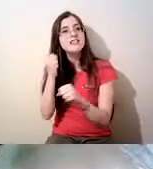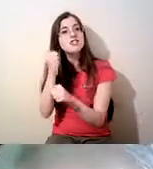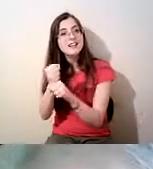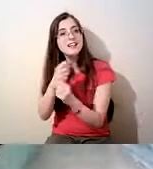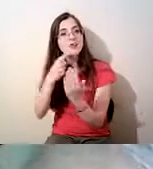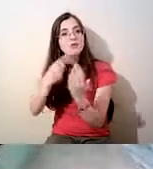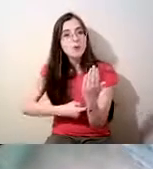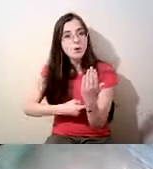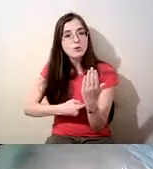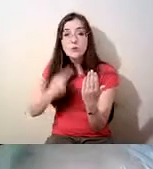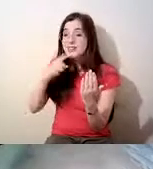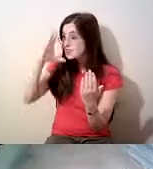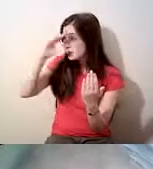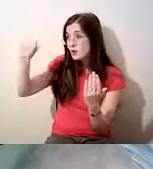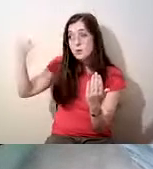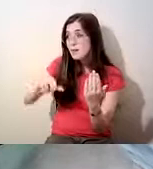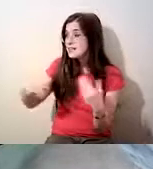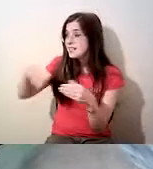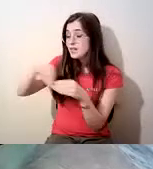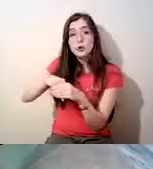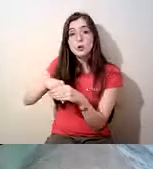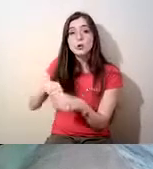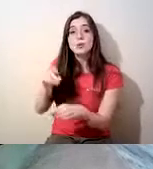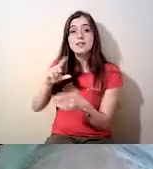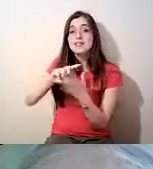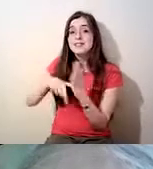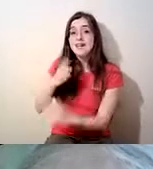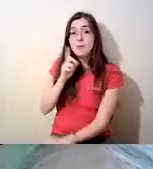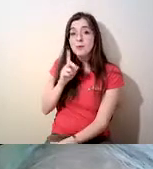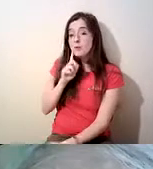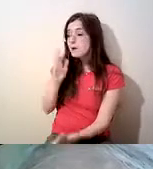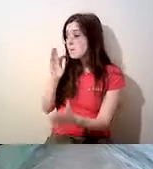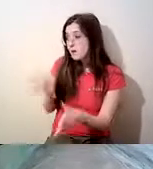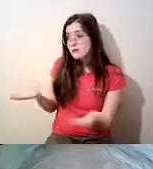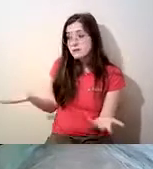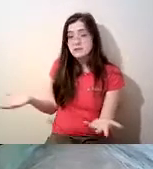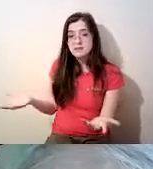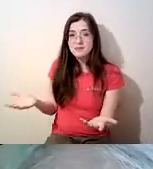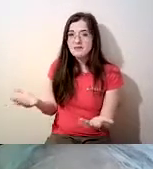with disabilities because i'm sure they're not going to do so i have written to them but on a